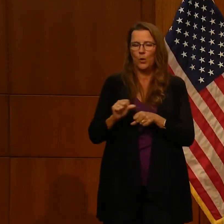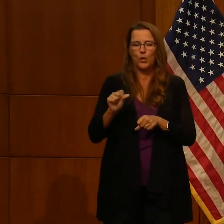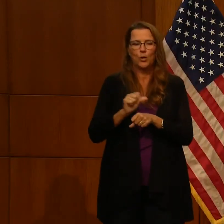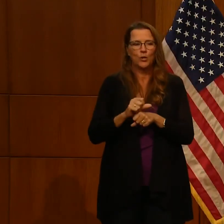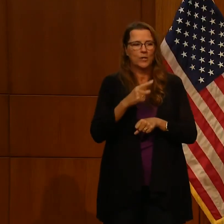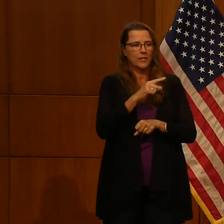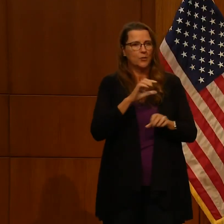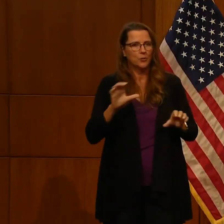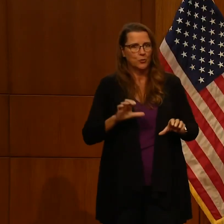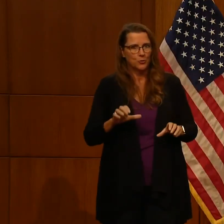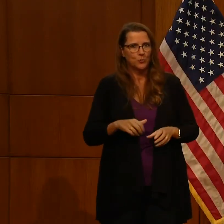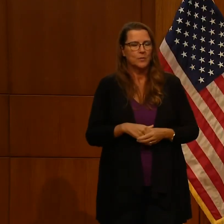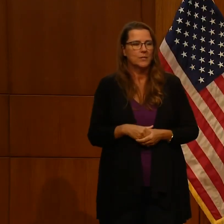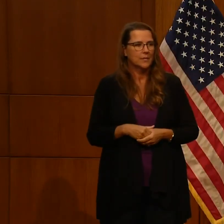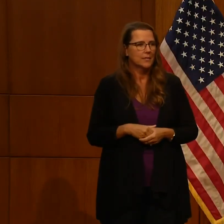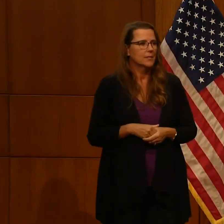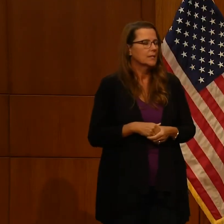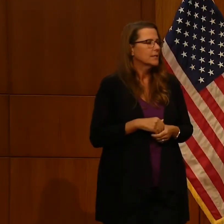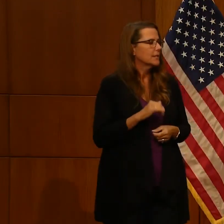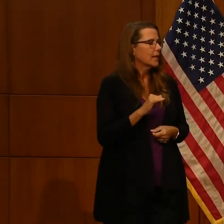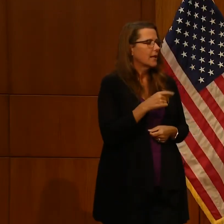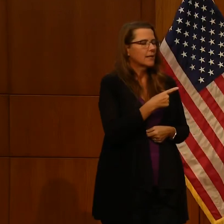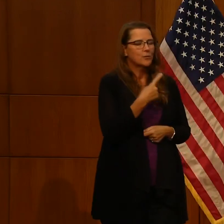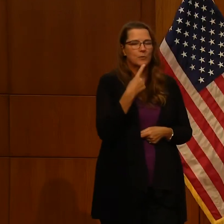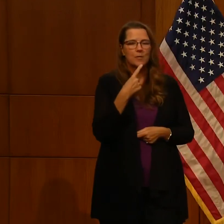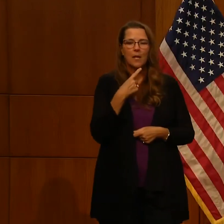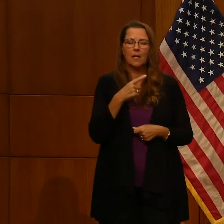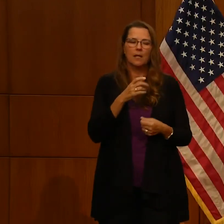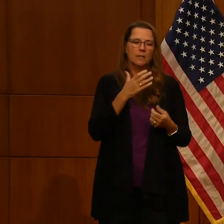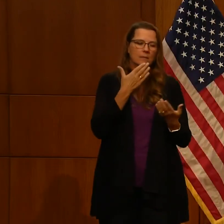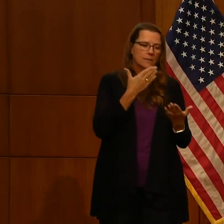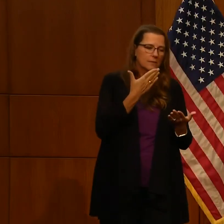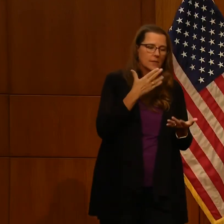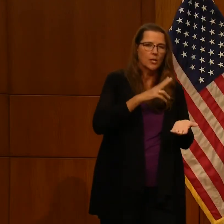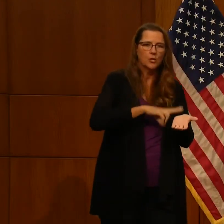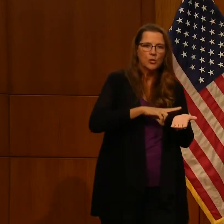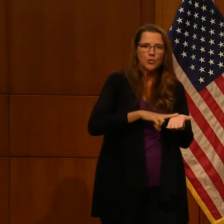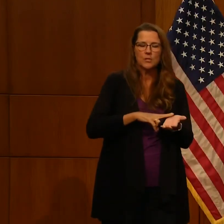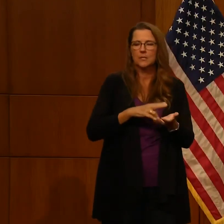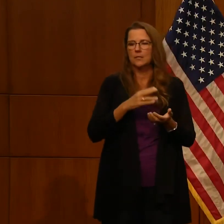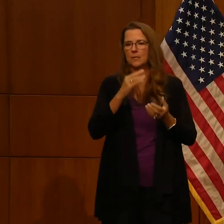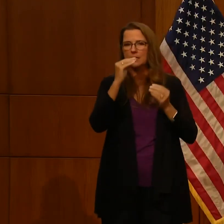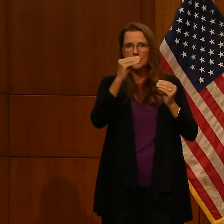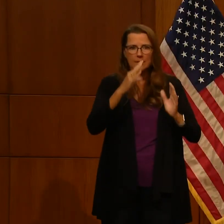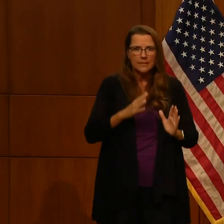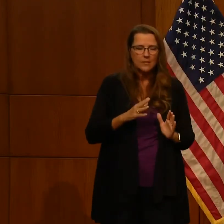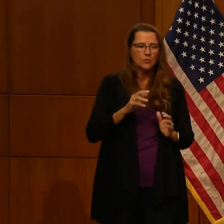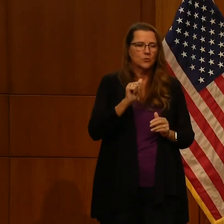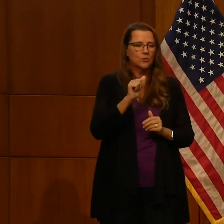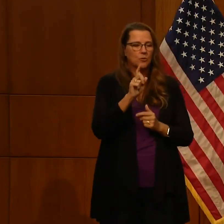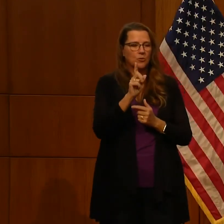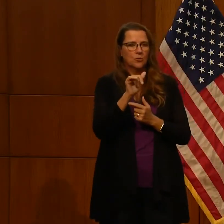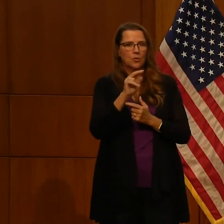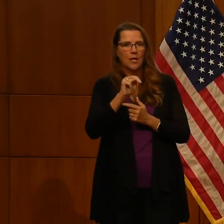ALL OF YOU FOR SHARING SOME TIME AND ALL THE GREAT WORK. THAT YOU ALL ARE DOING AND AS